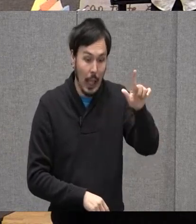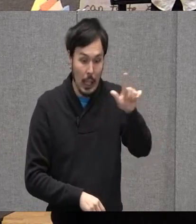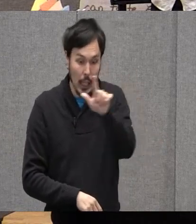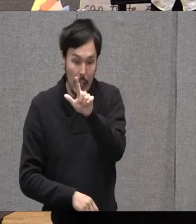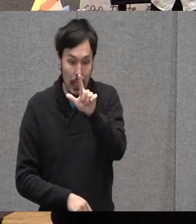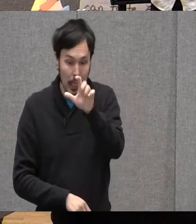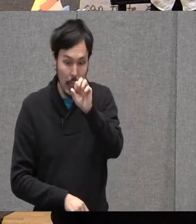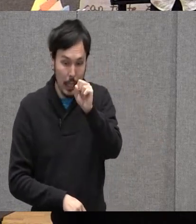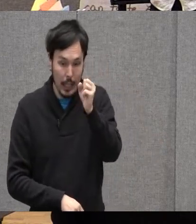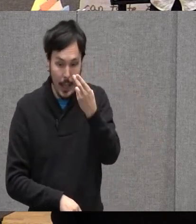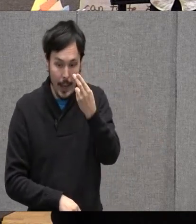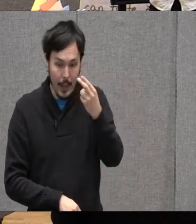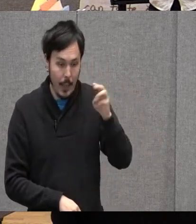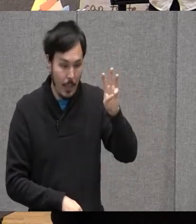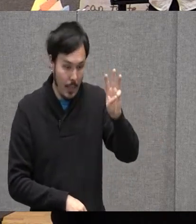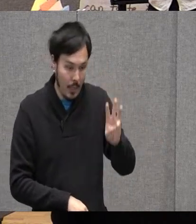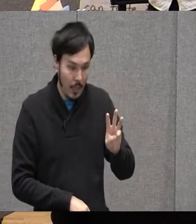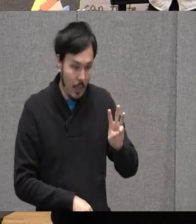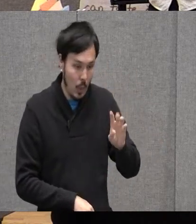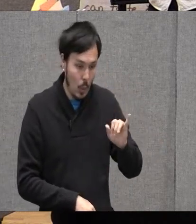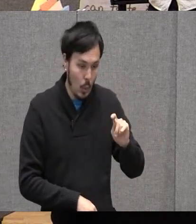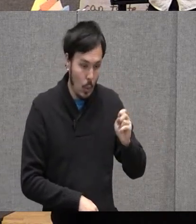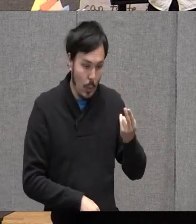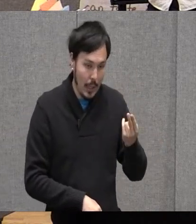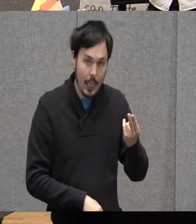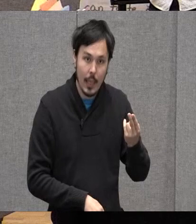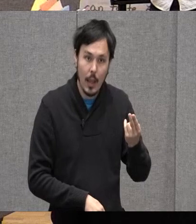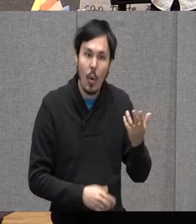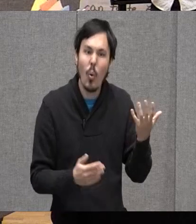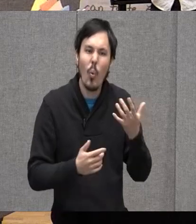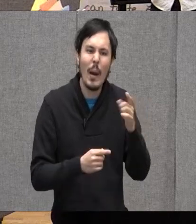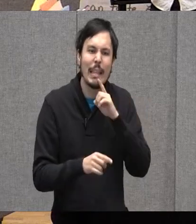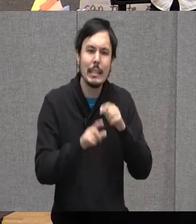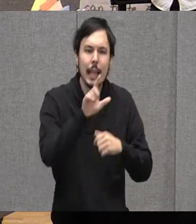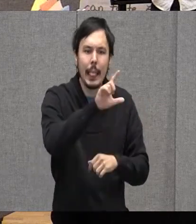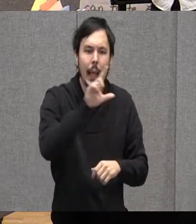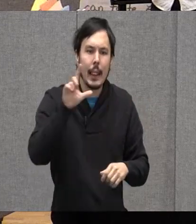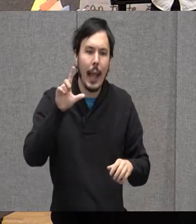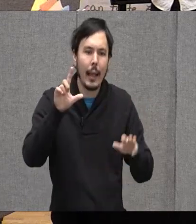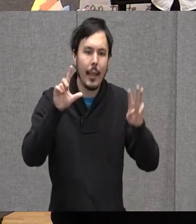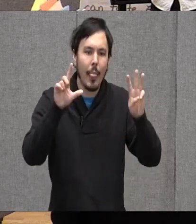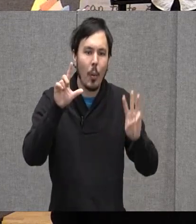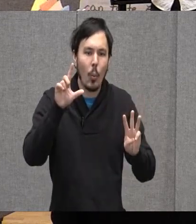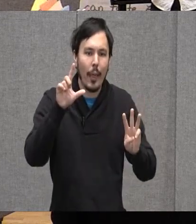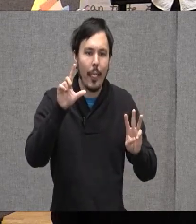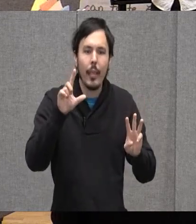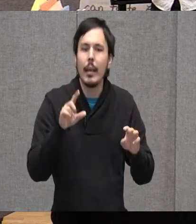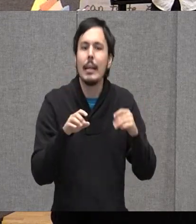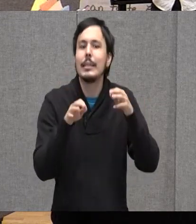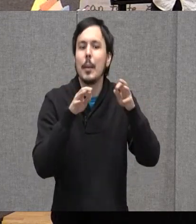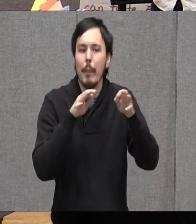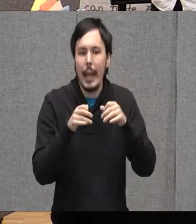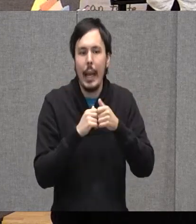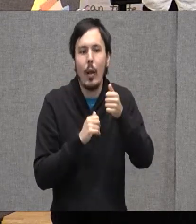What do you think the measurements of the box will be? And what is the length? What is the width? And explain how you figured it out.